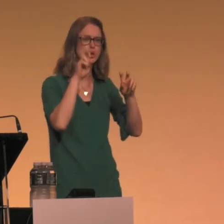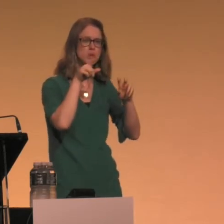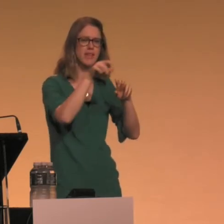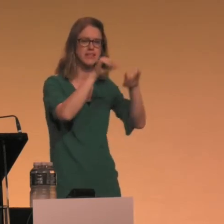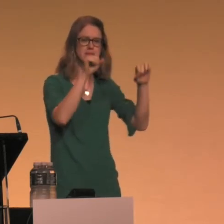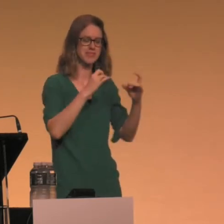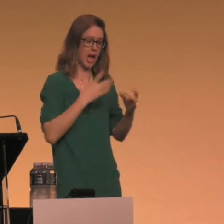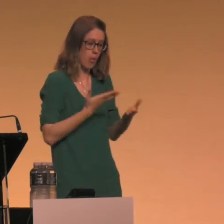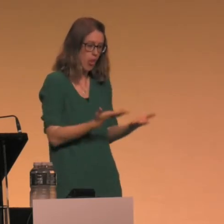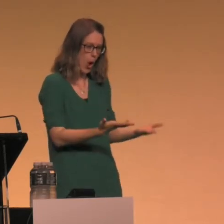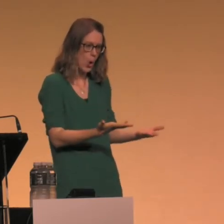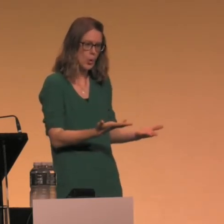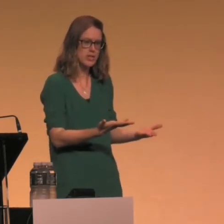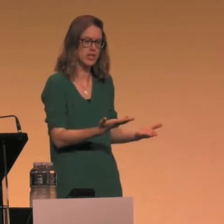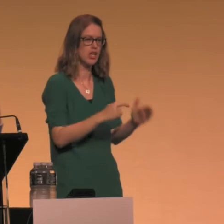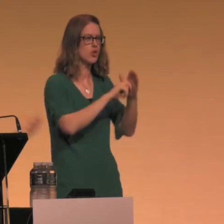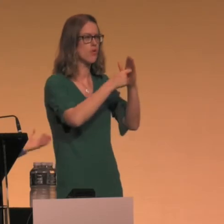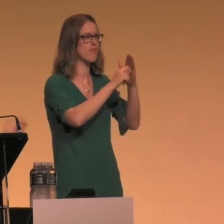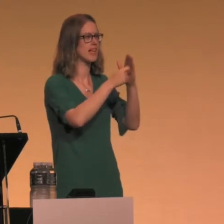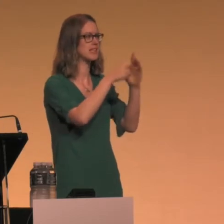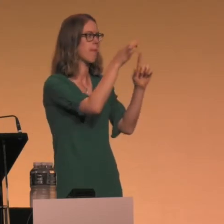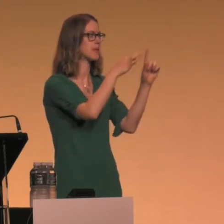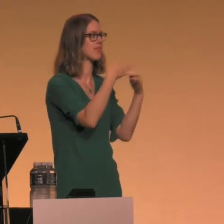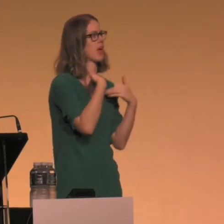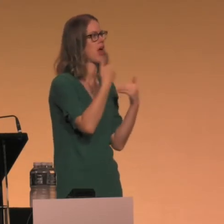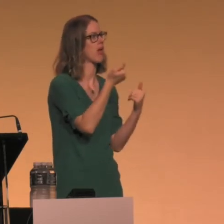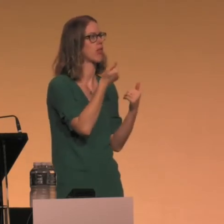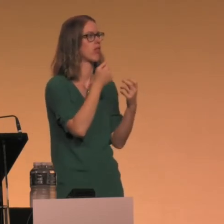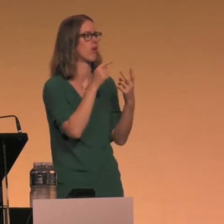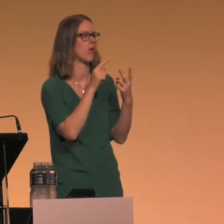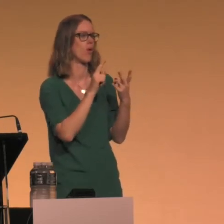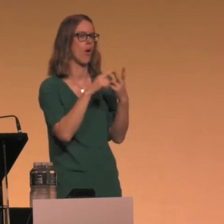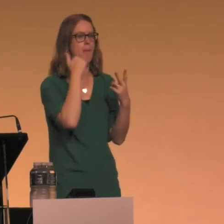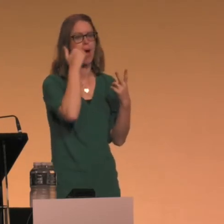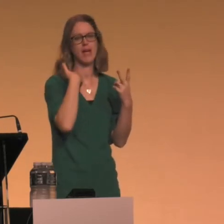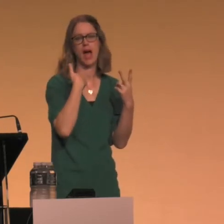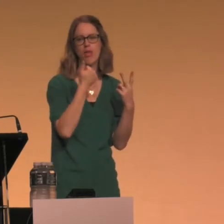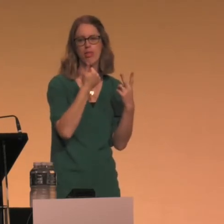So to fix Pacific Health or Maori Health,